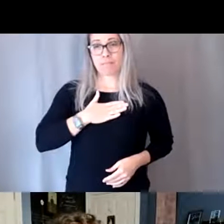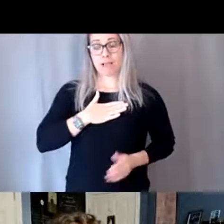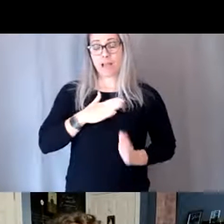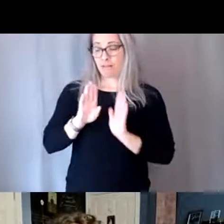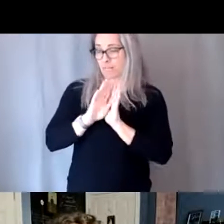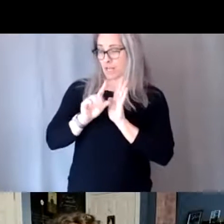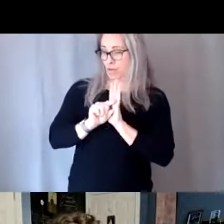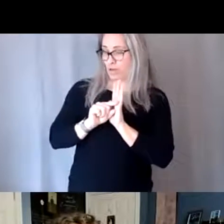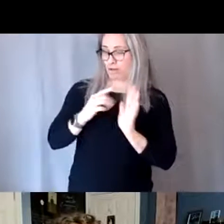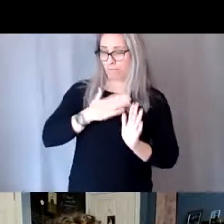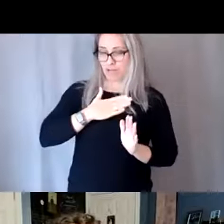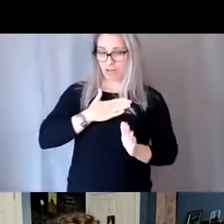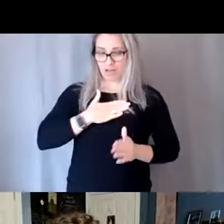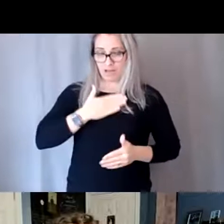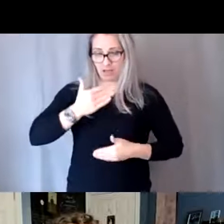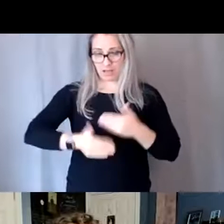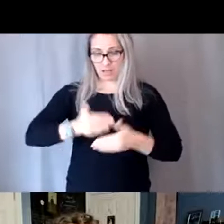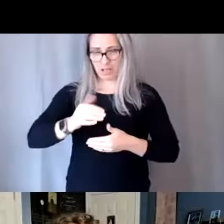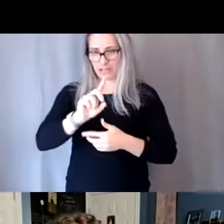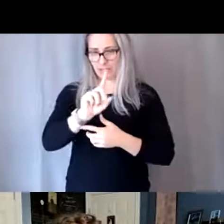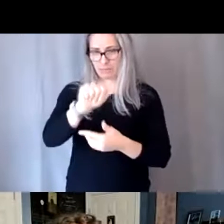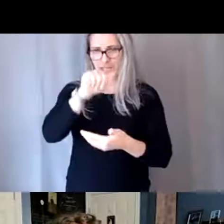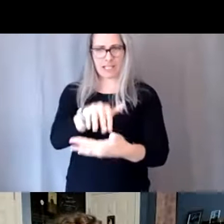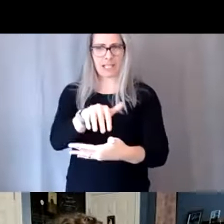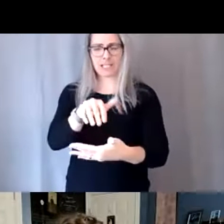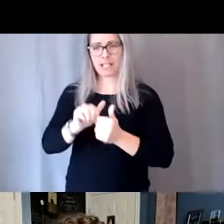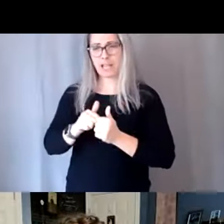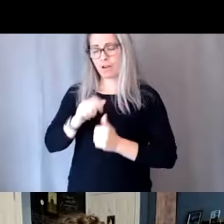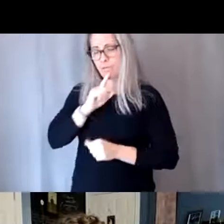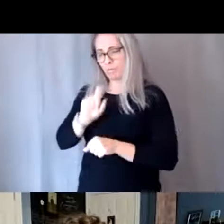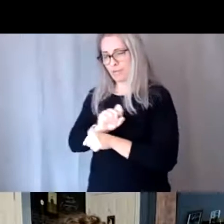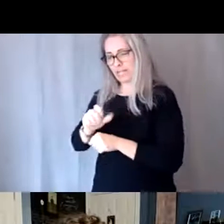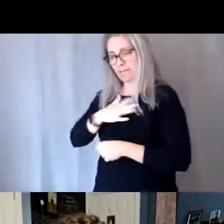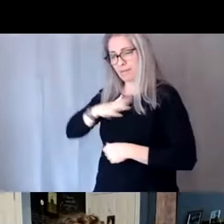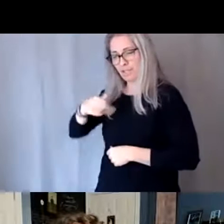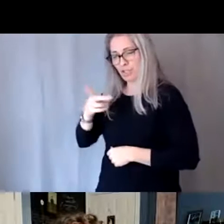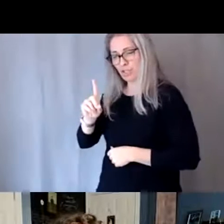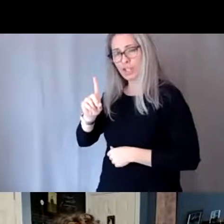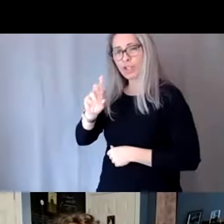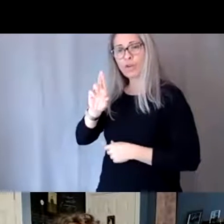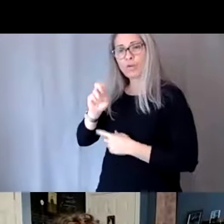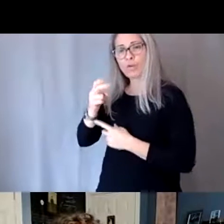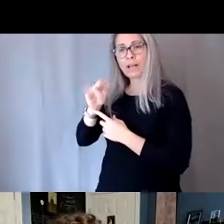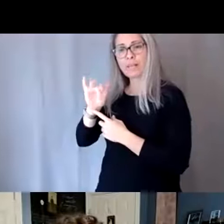was through my PhD in rehabilitation science where I focused on health